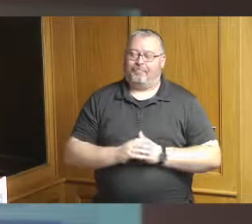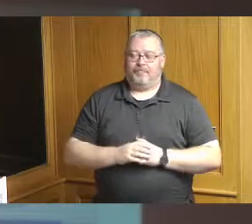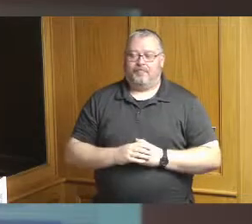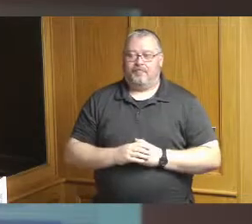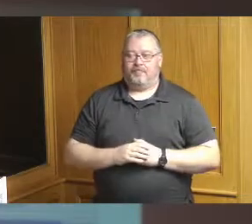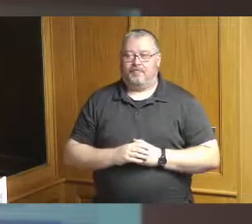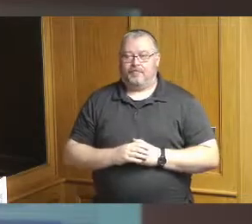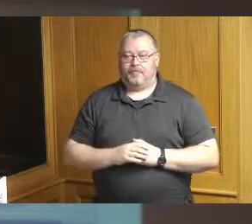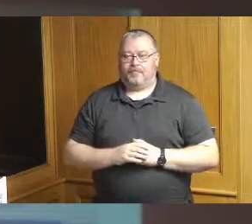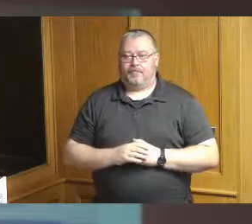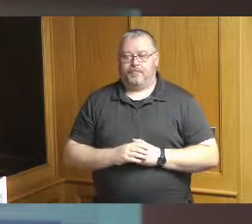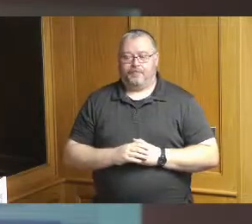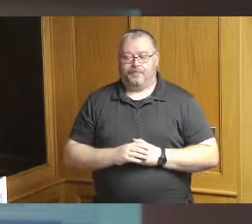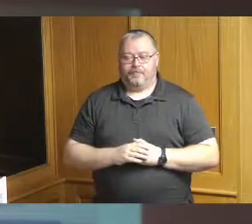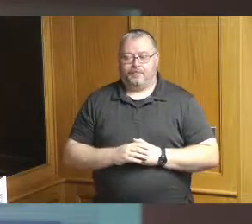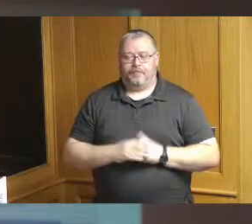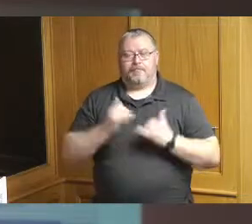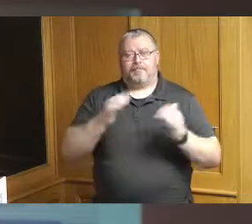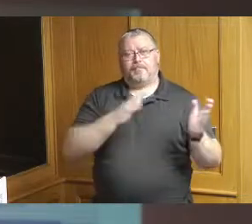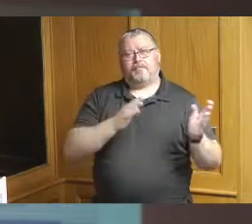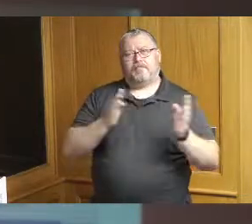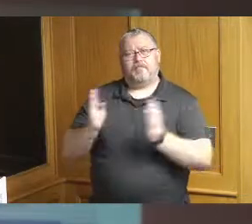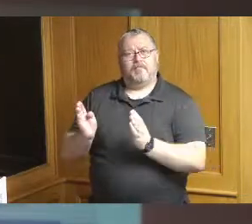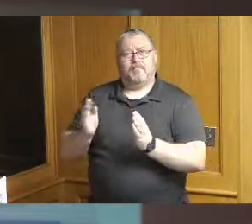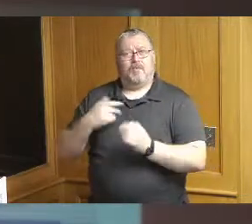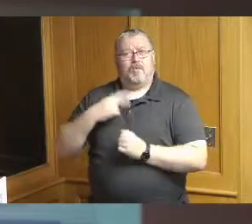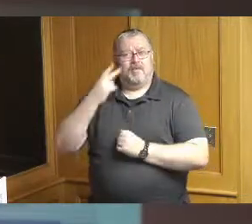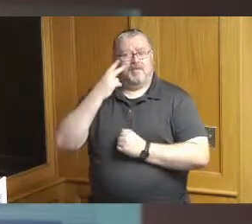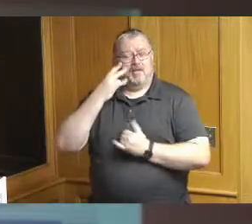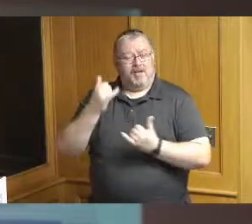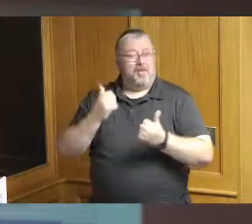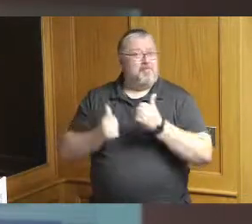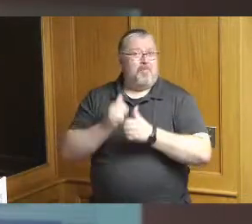so let's shift now to the the probably most important work